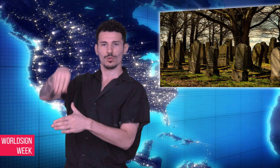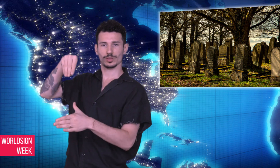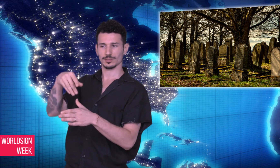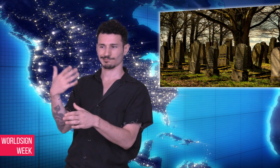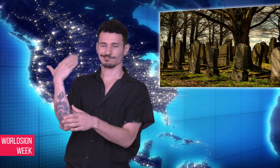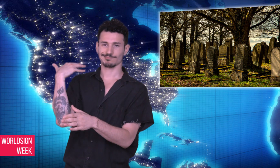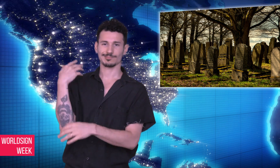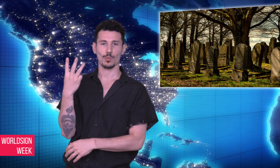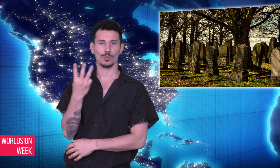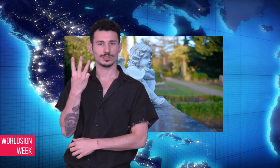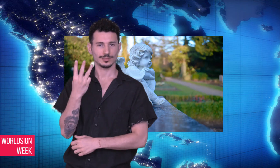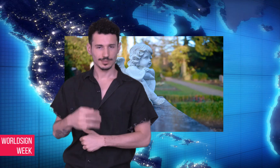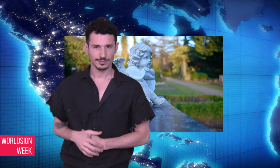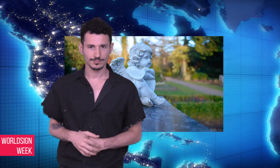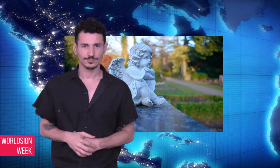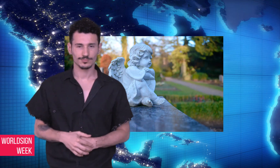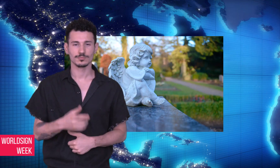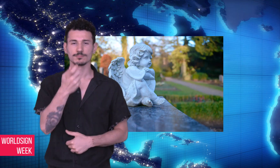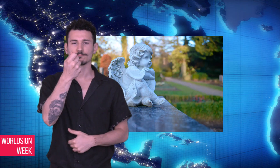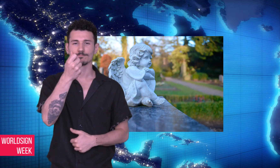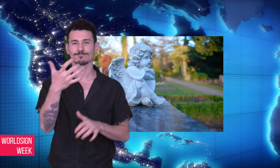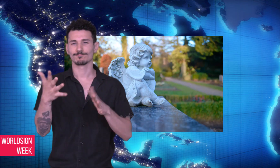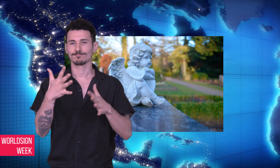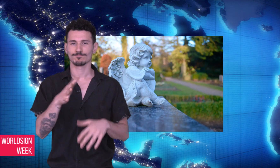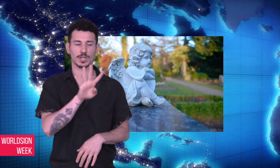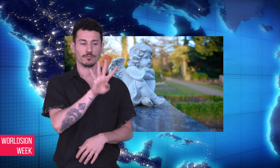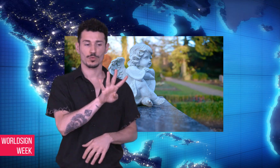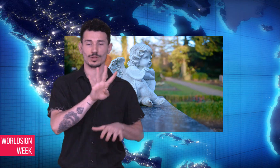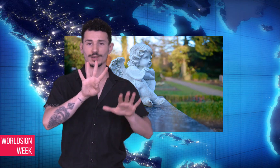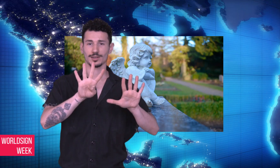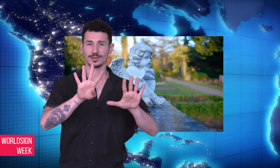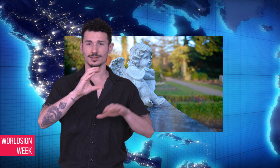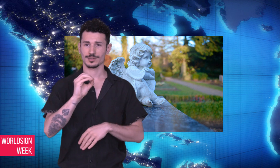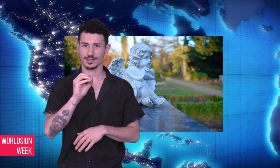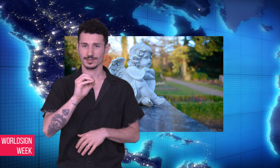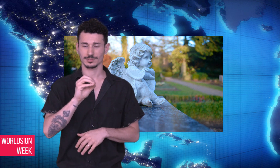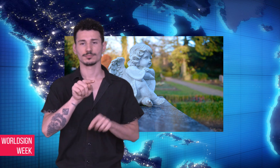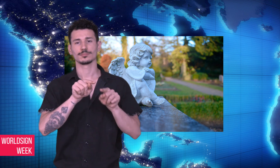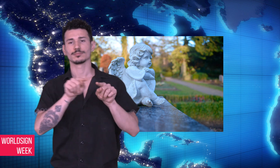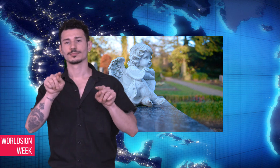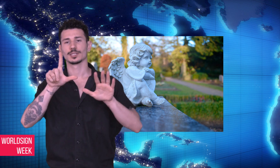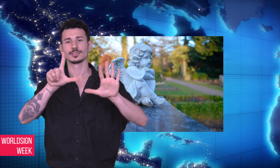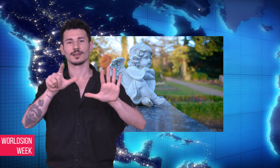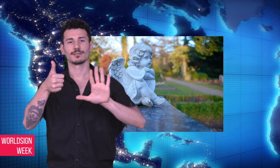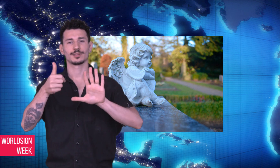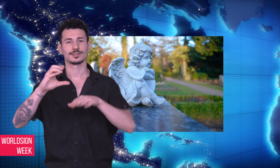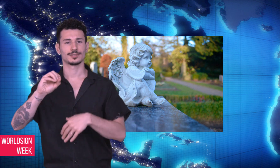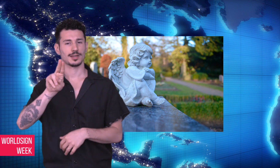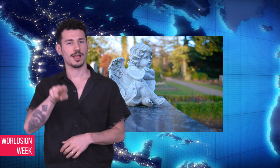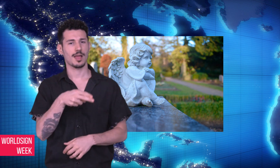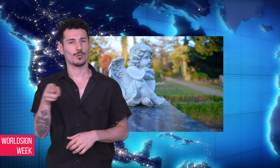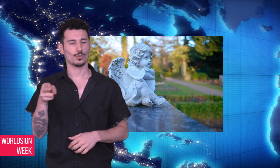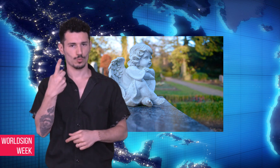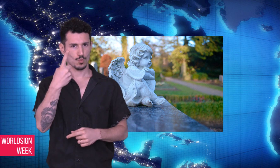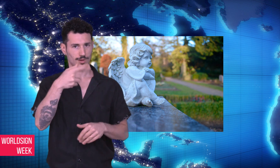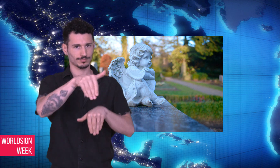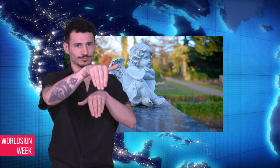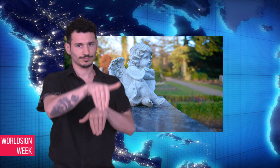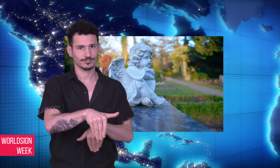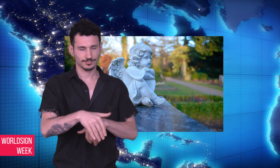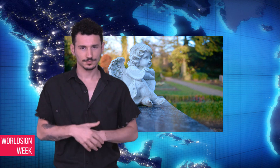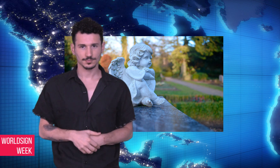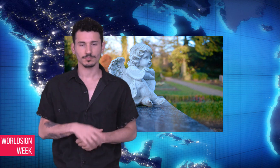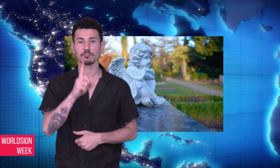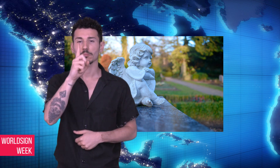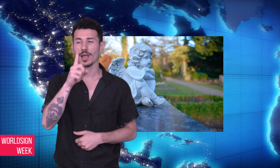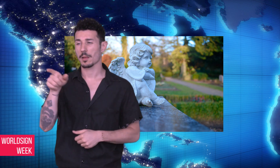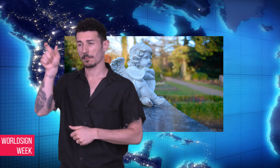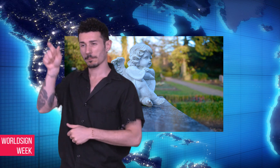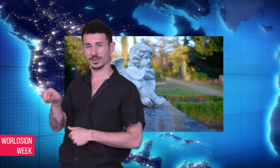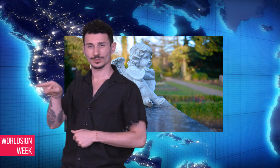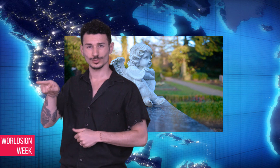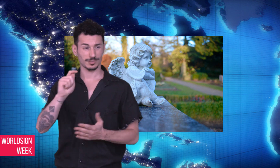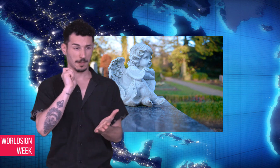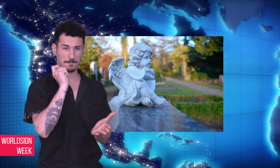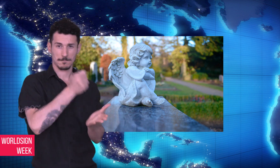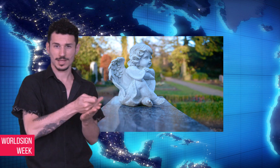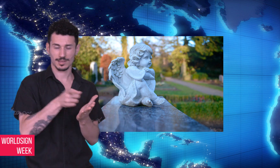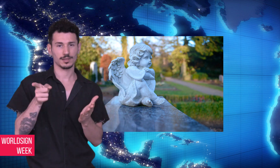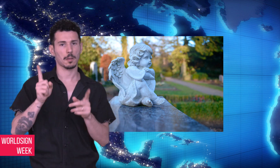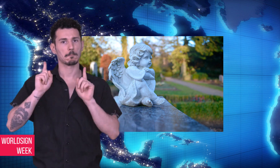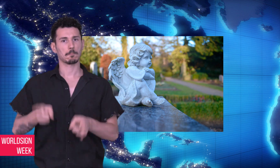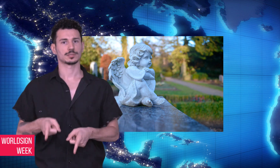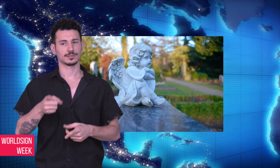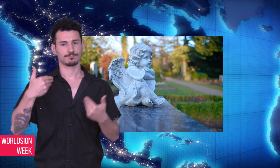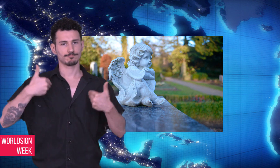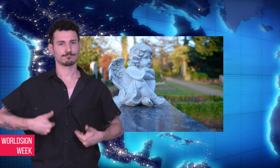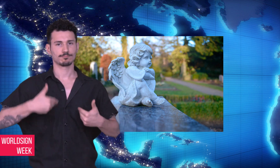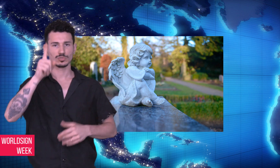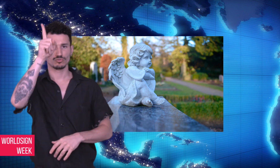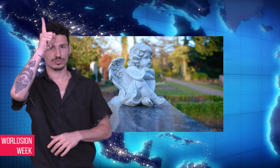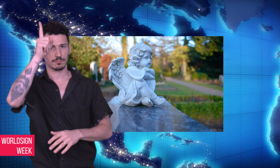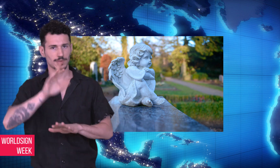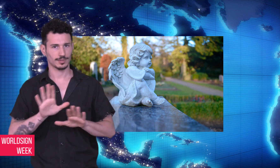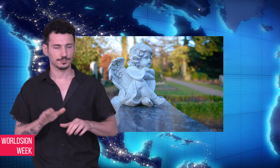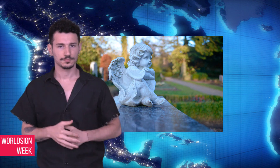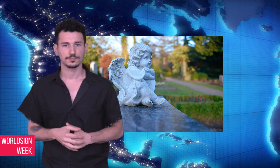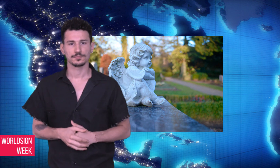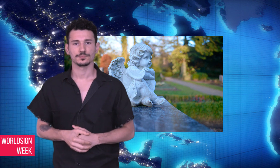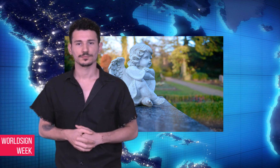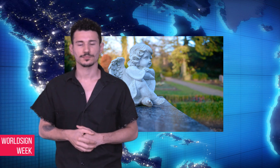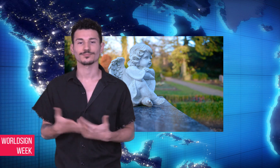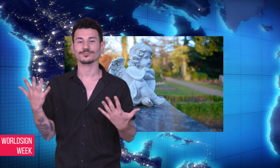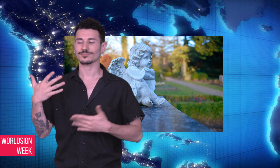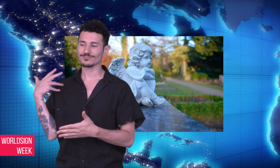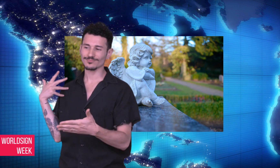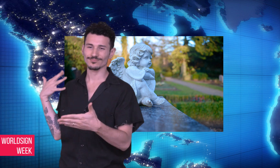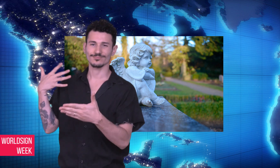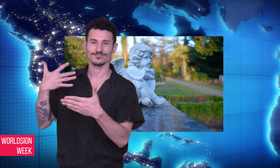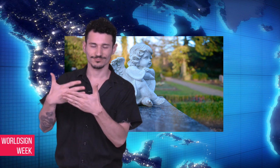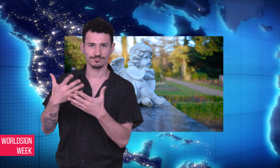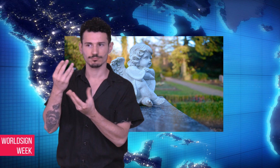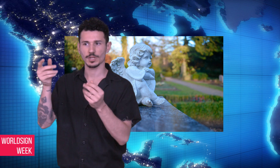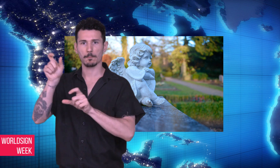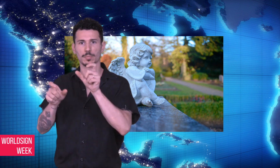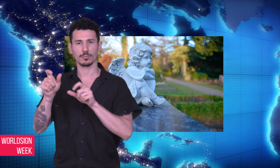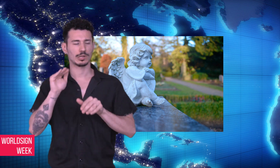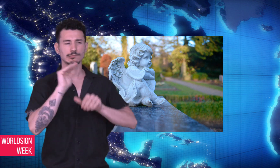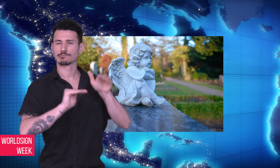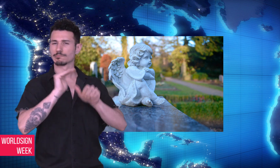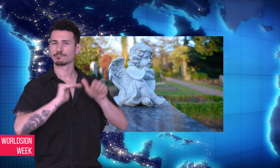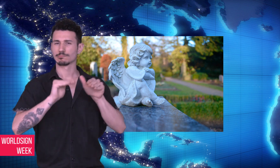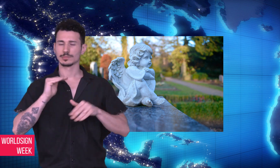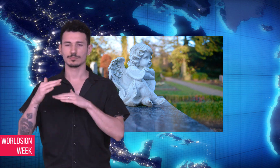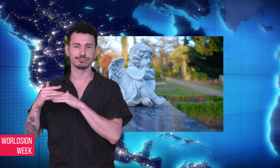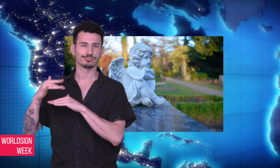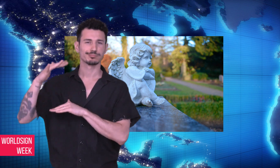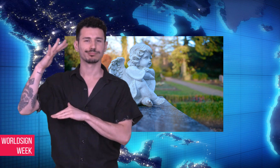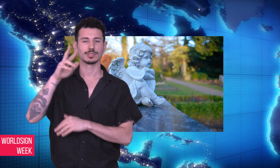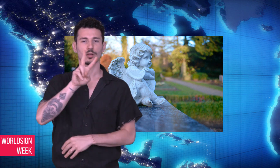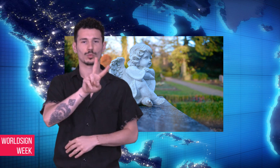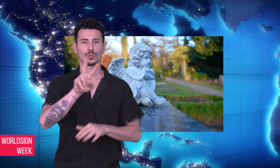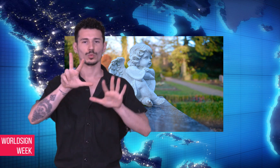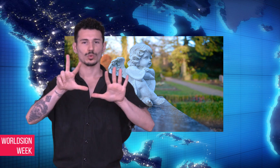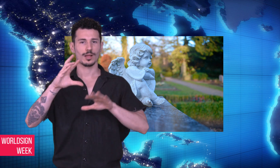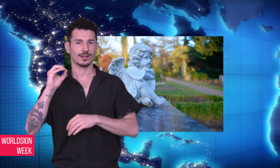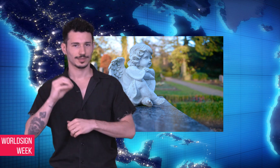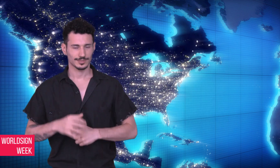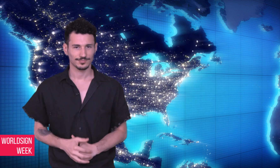German. So far, 280 people have applied.